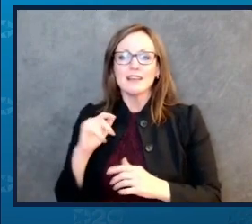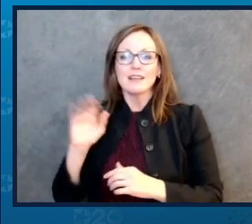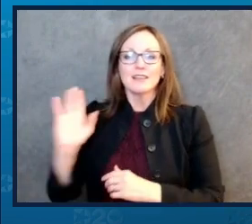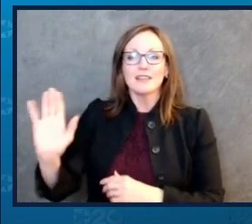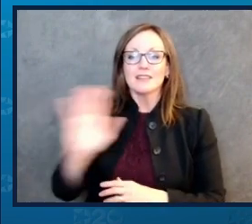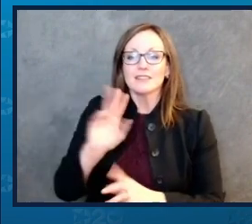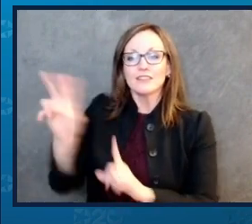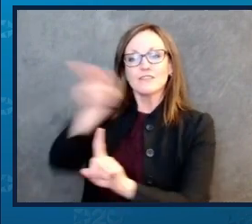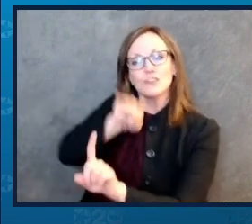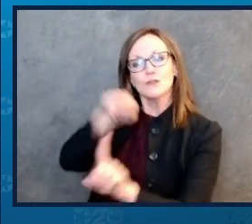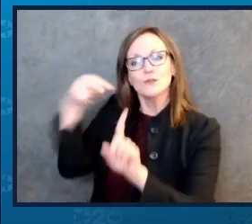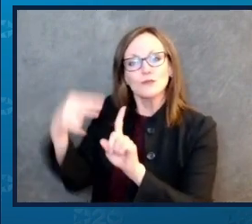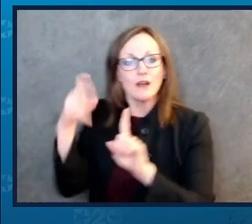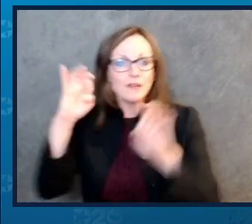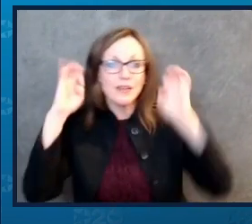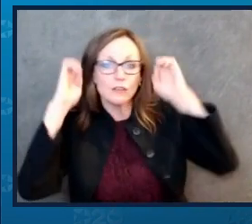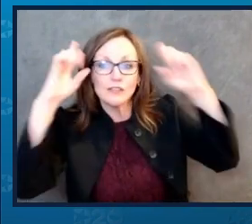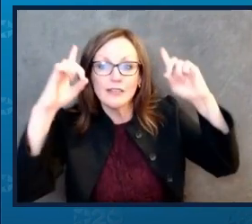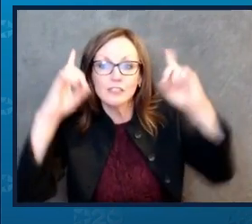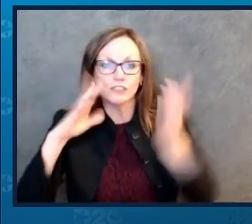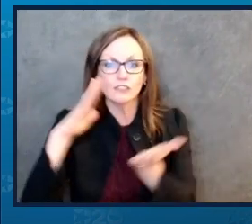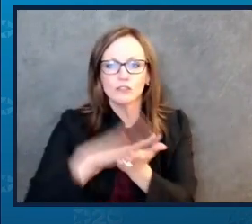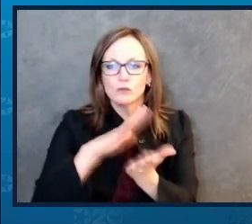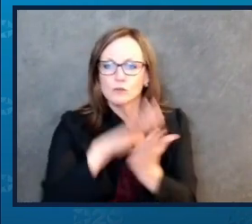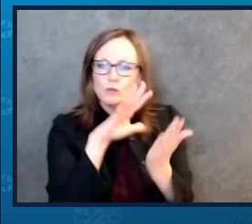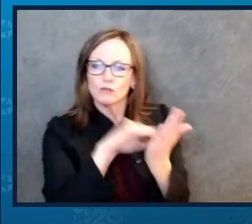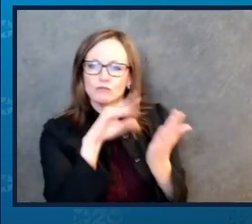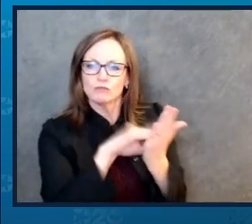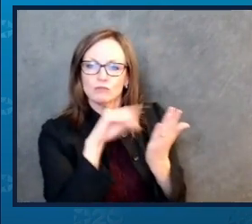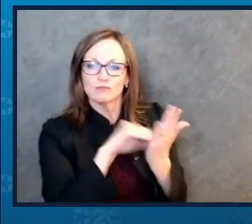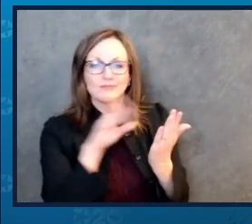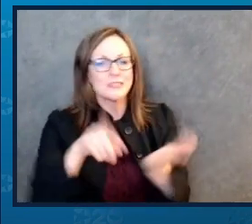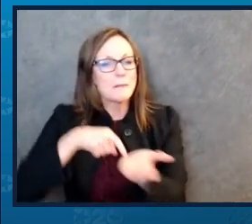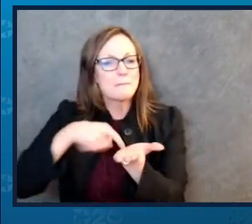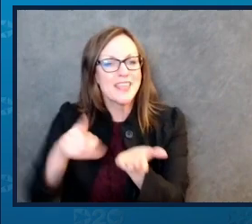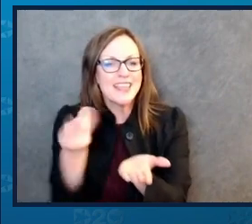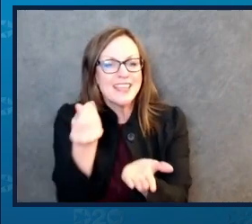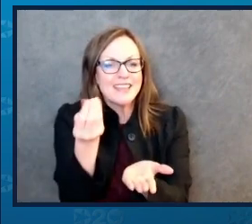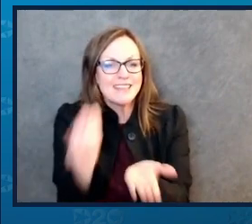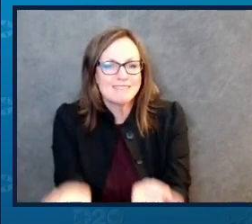WE GOT PAY EDUCATORS MORE AND WE GOT TO HIRE MORE EDUCATORS.